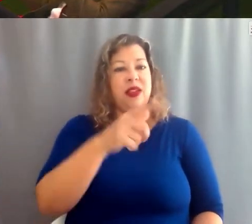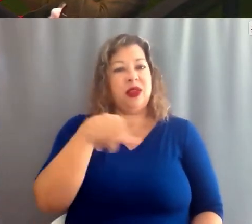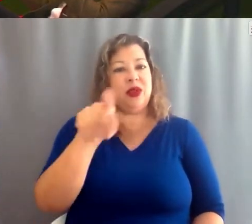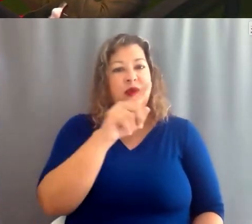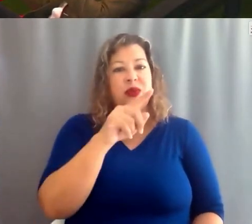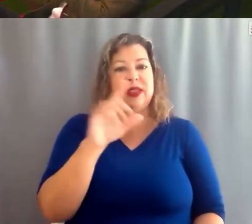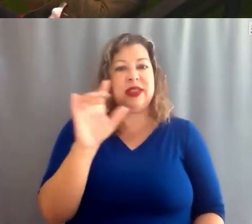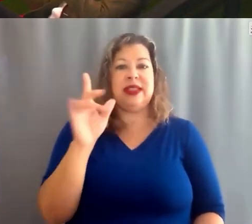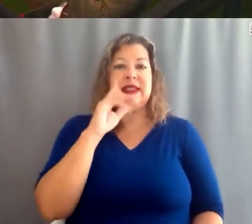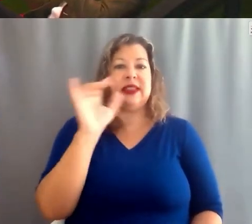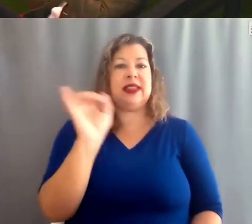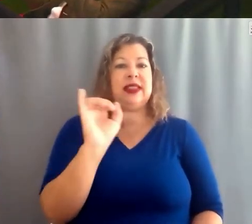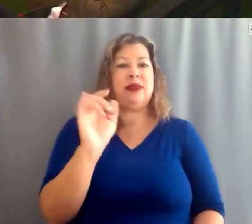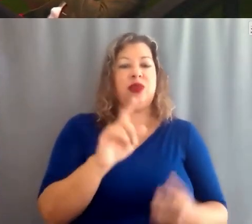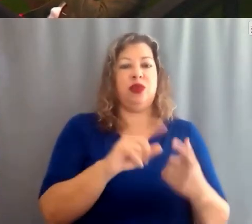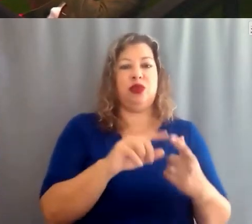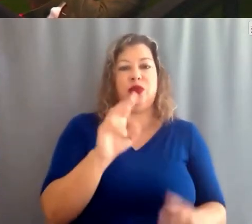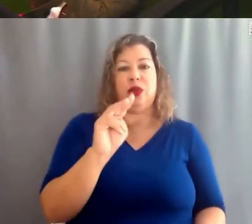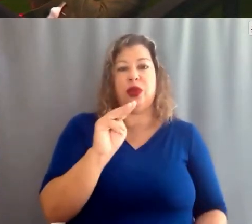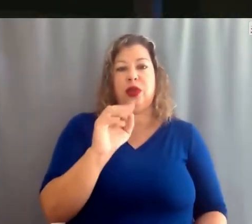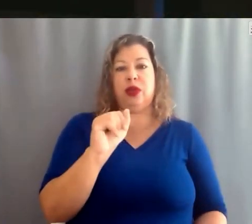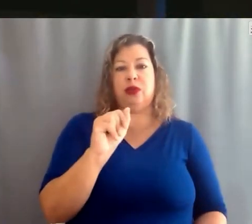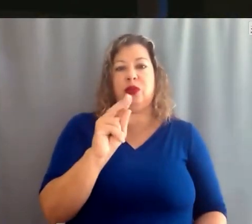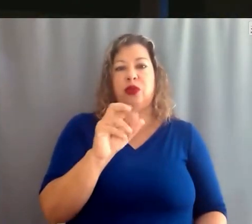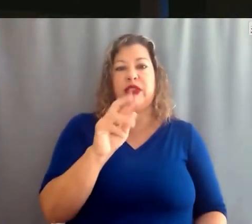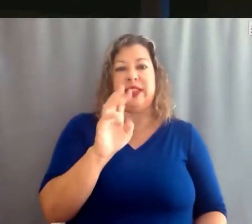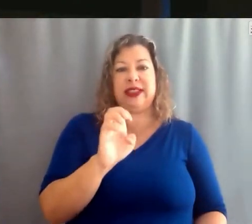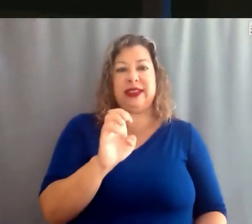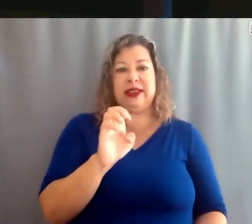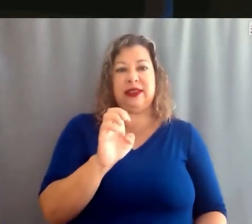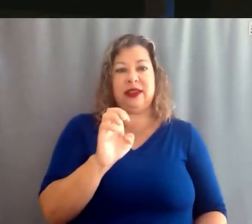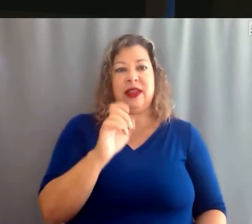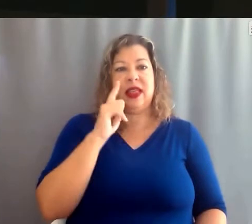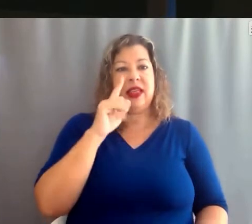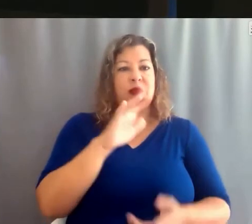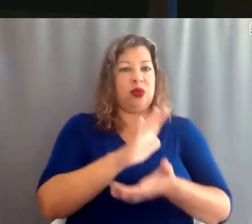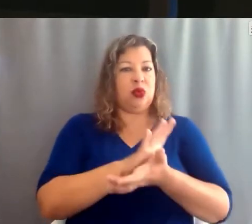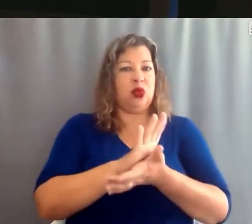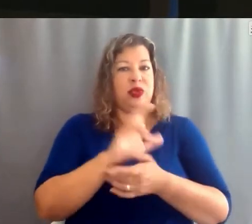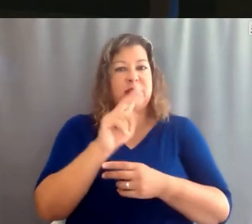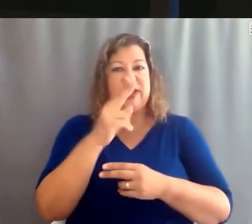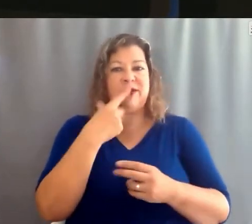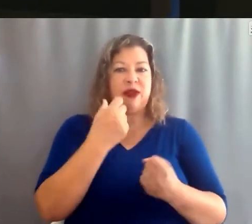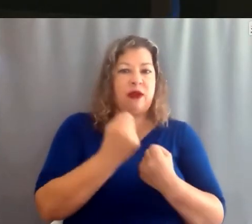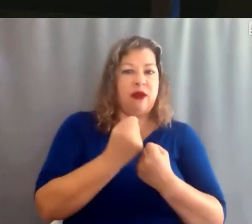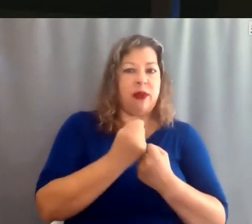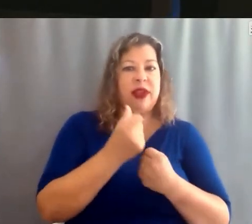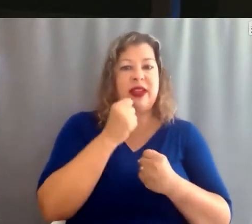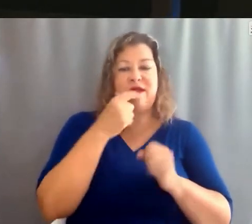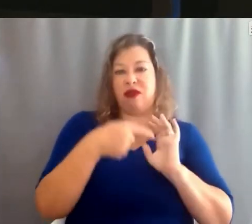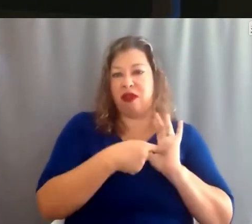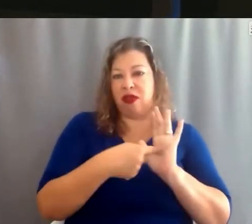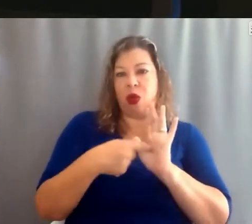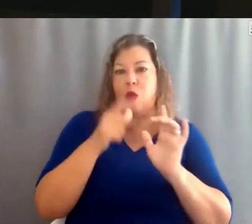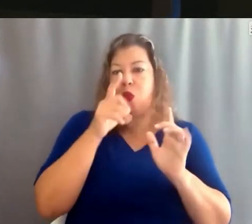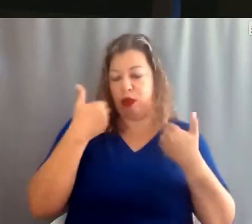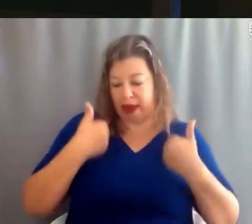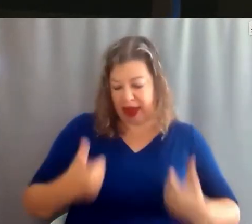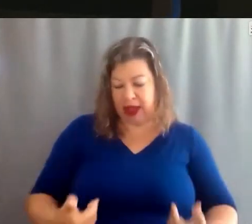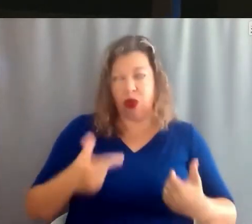Similar to Maureen, schools were never affirming to me. Never reflected who I was or who I wanted to be.